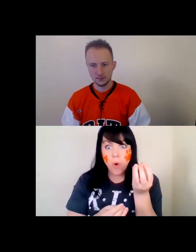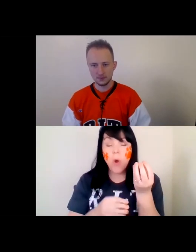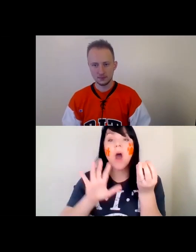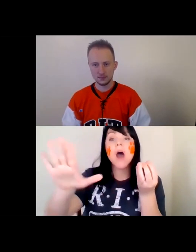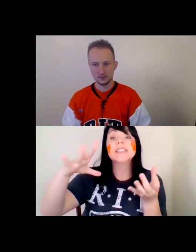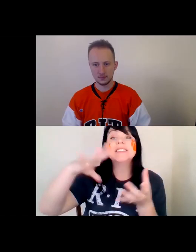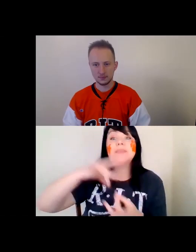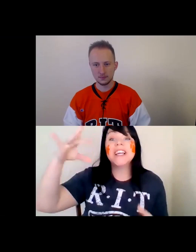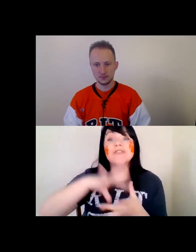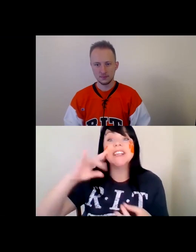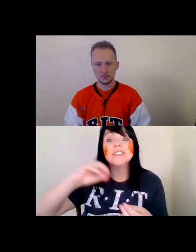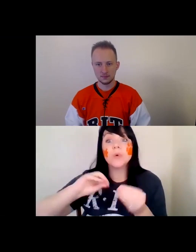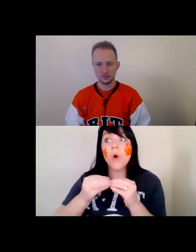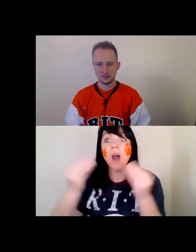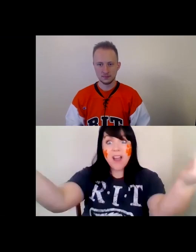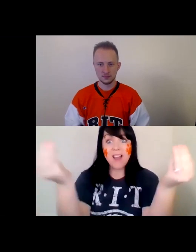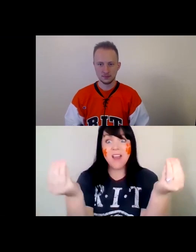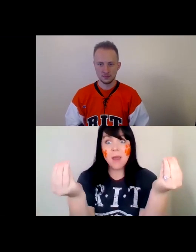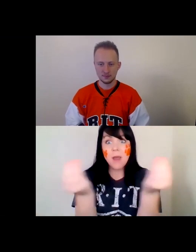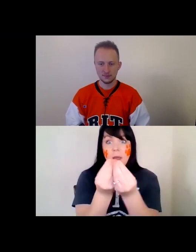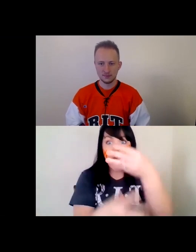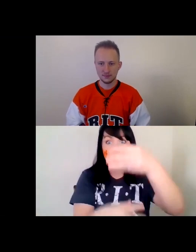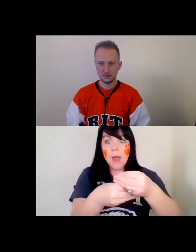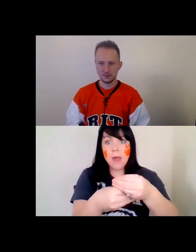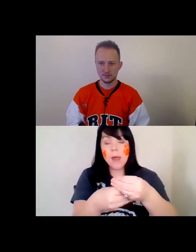Michelle: then we get in the spirit scores, and we add those together